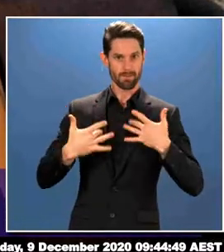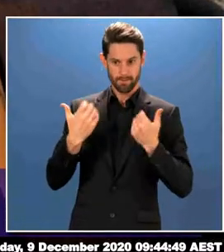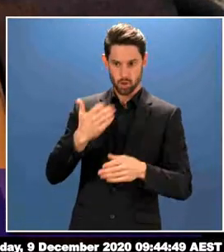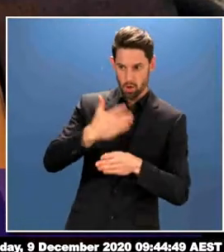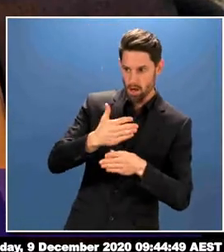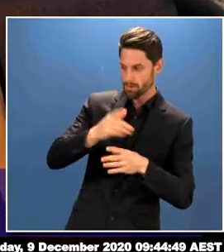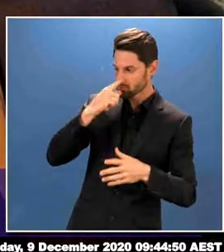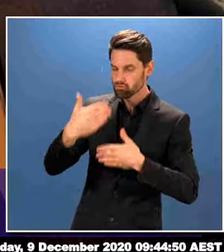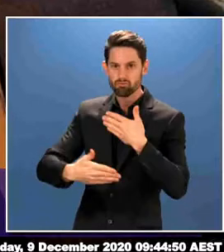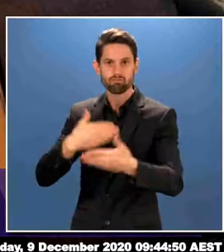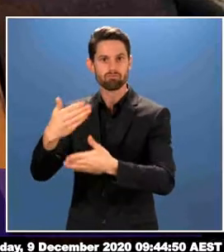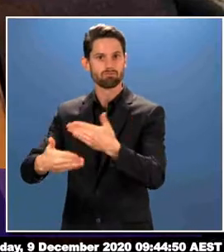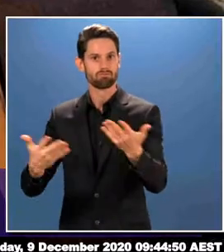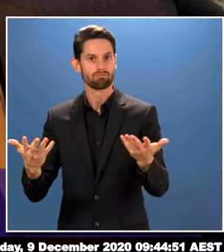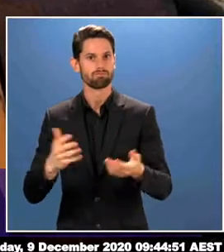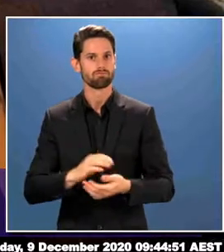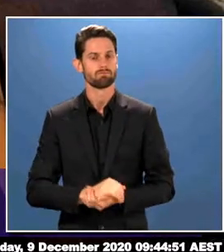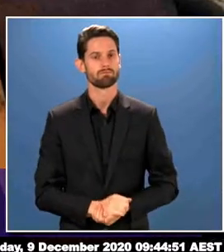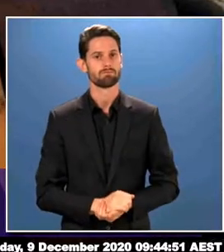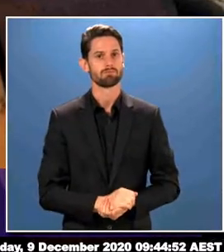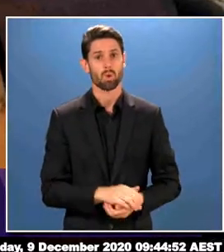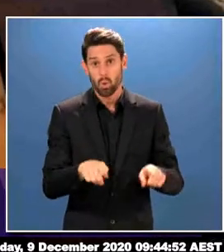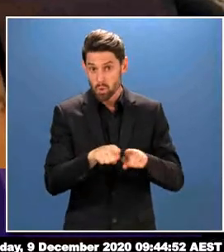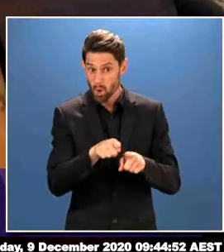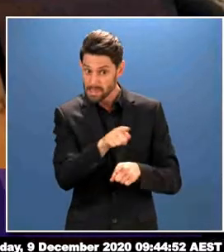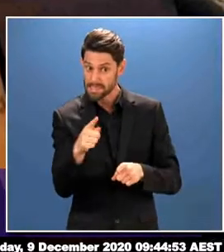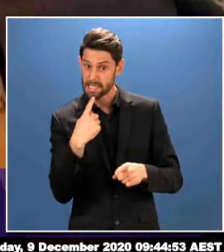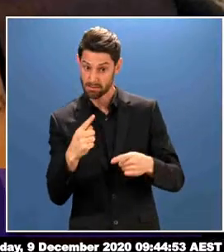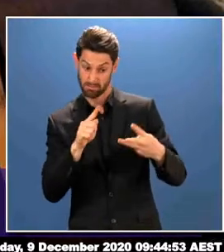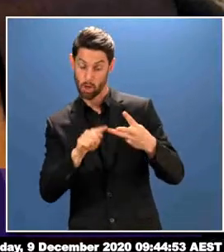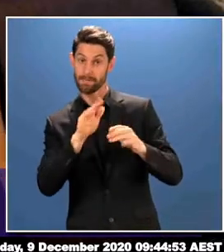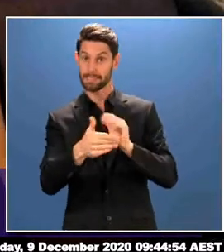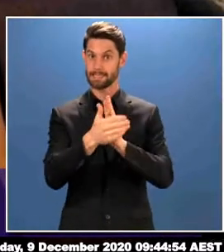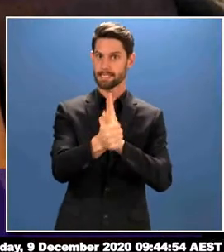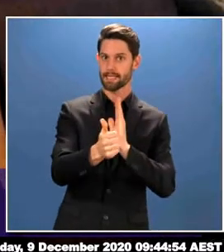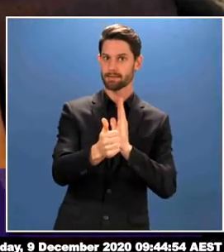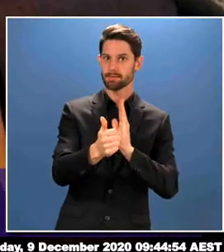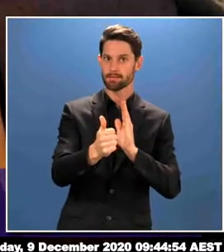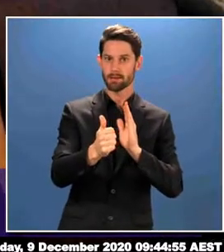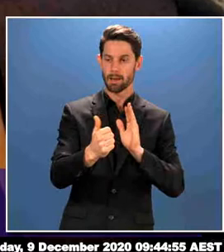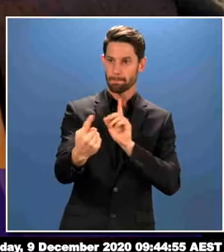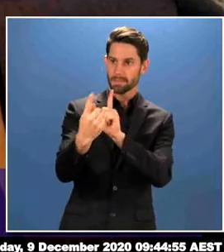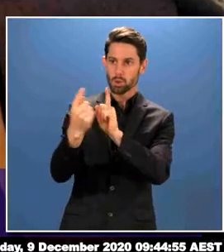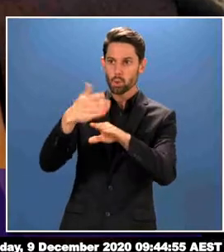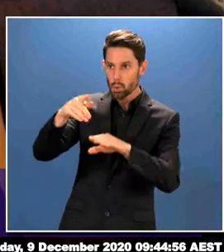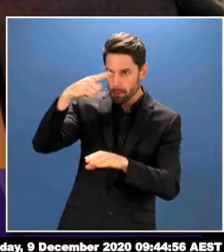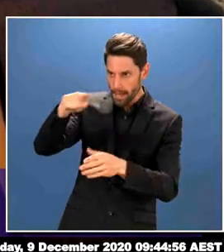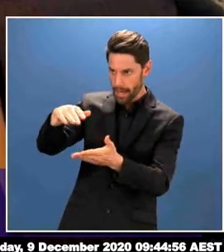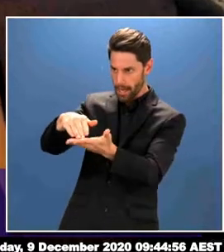An element of this was being able to develop skills and meet new people that can shape their identity and who they want to become, and to add